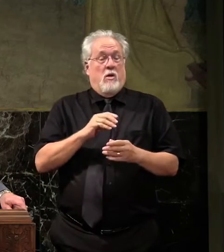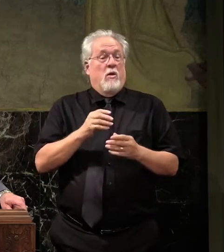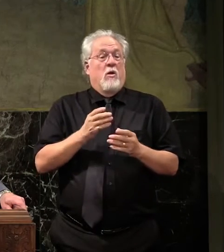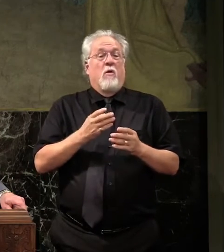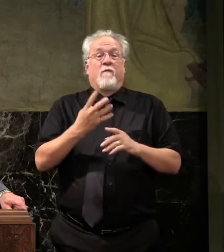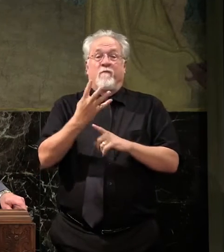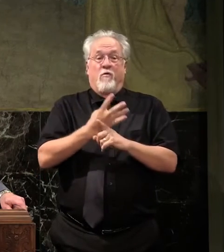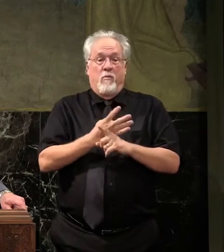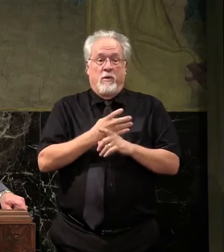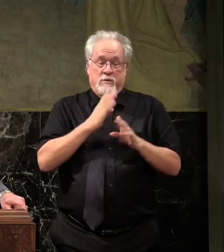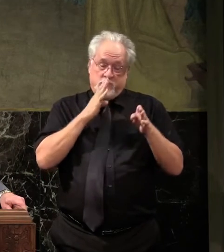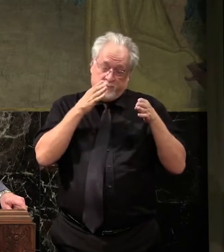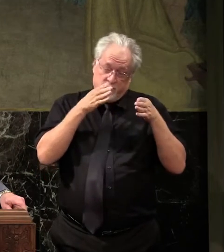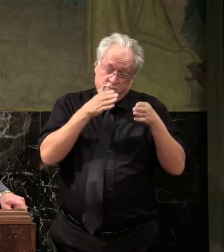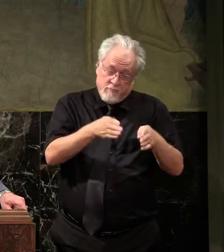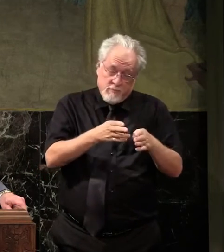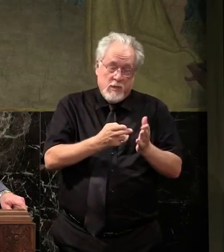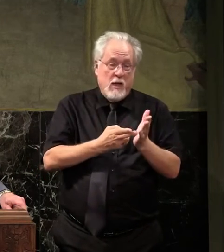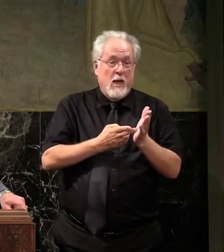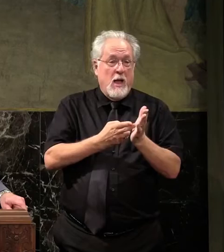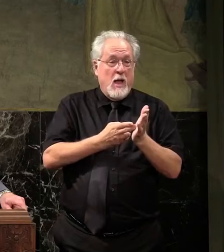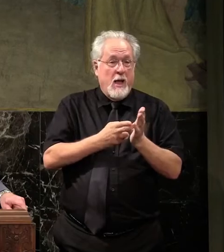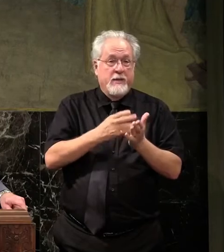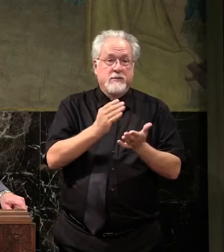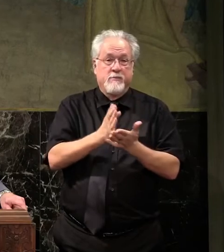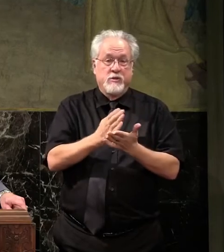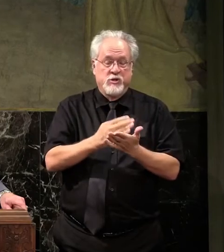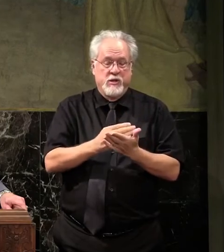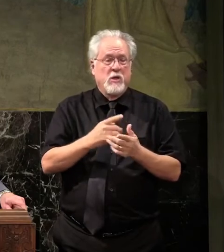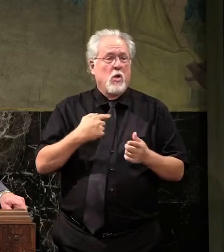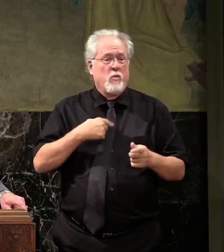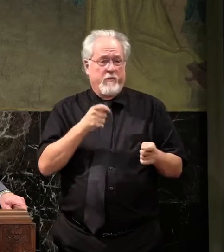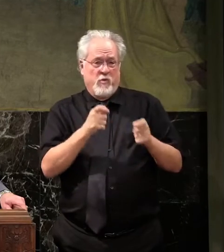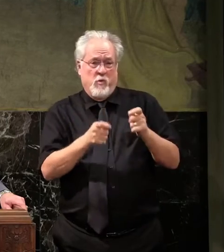focused on honest budgeting. Together, we have corrected more than 2 billion